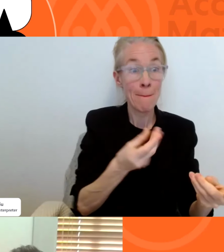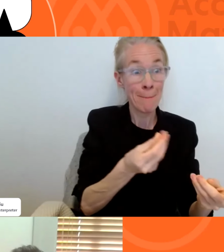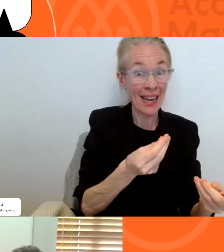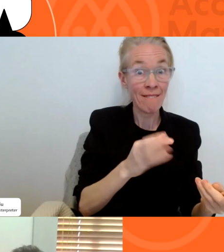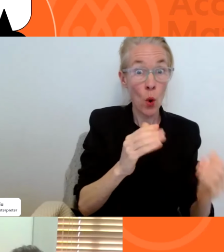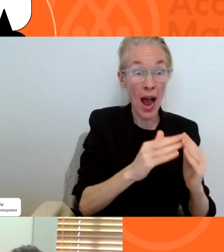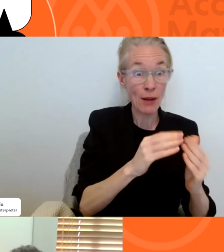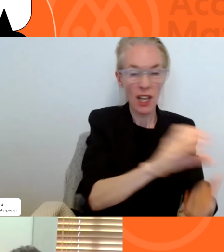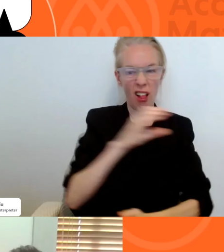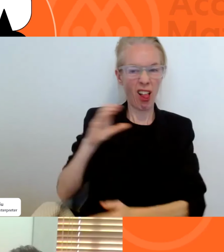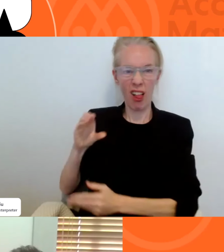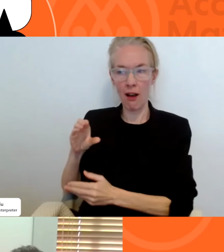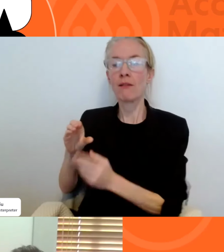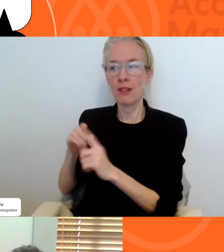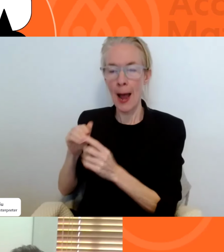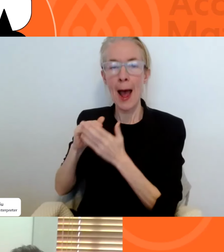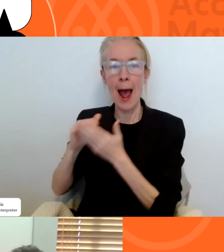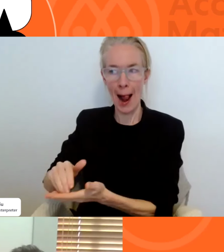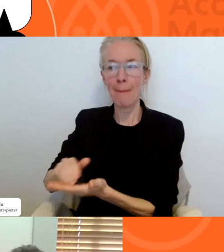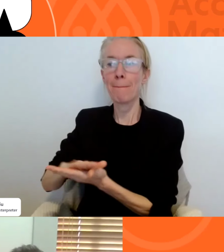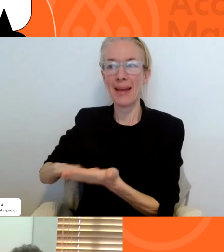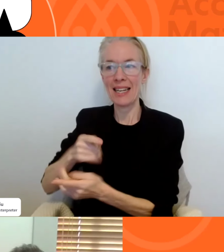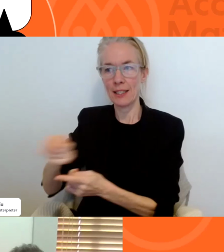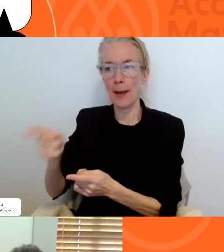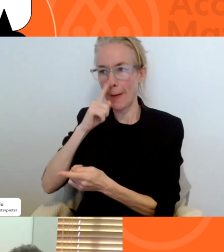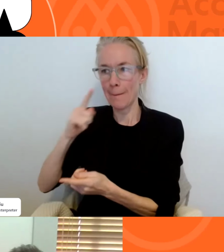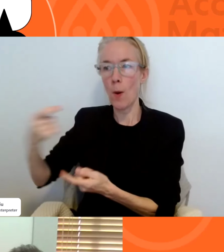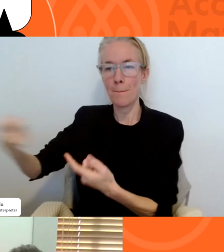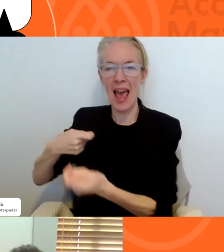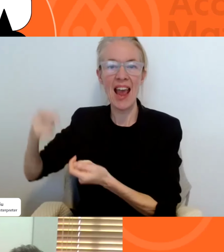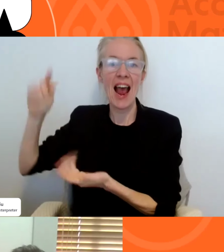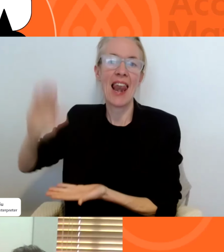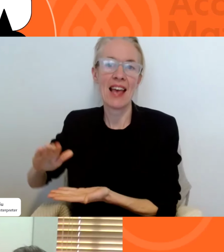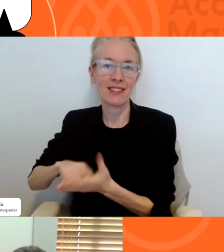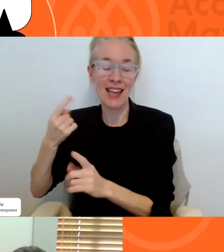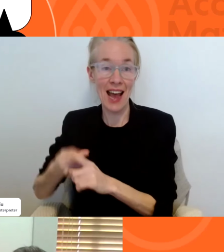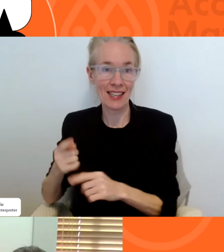Minister appear at select committee yesterday and he confirmed that